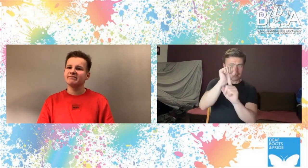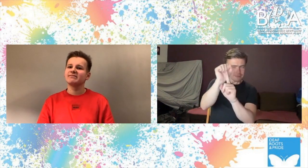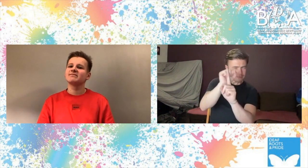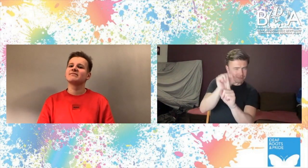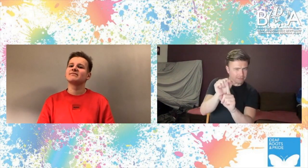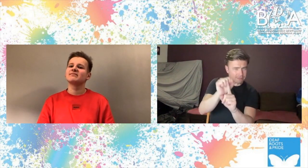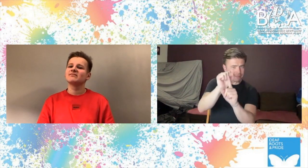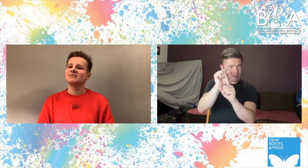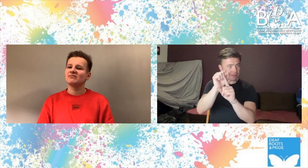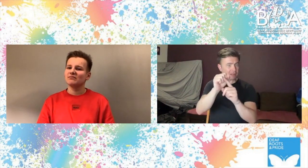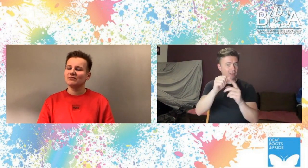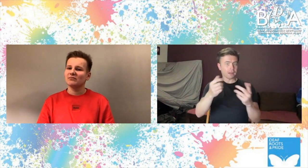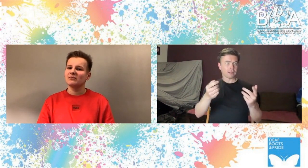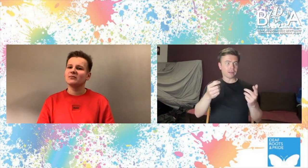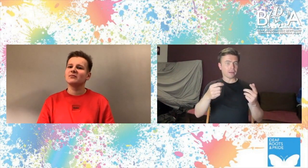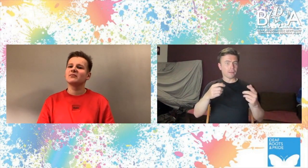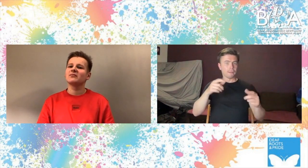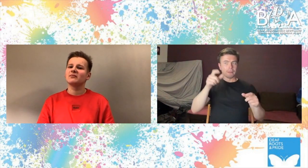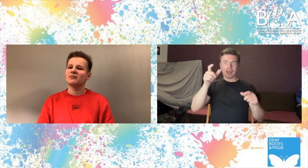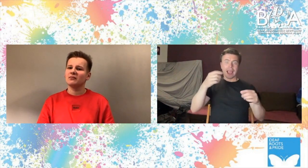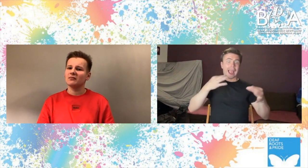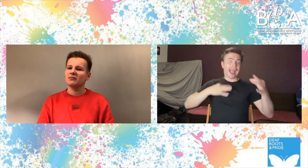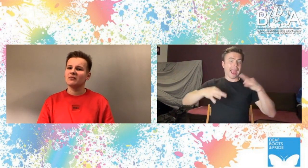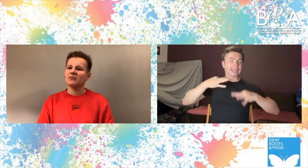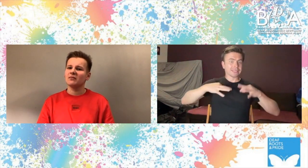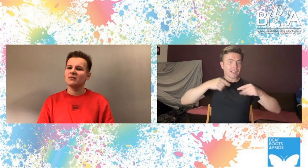Then you’ve got your colour work, you have to polish everything up,